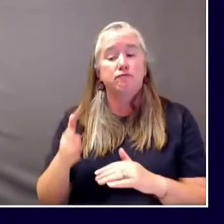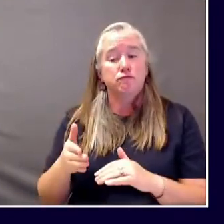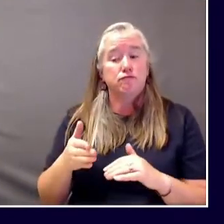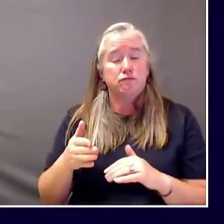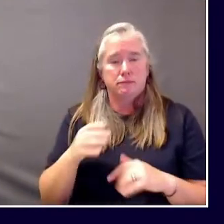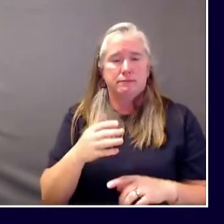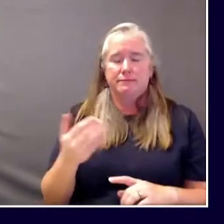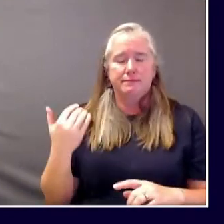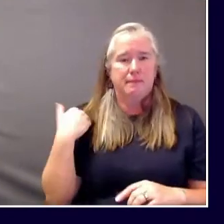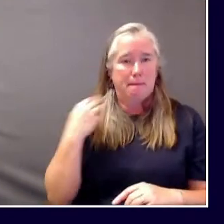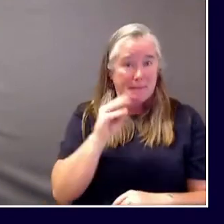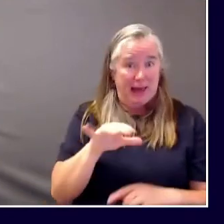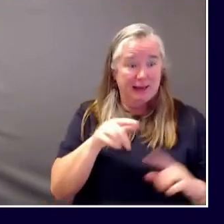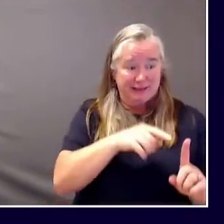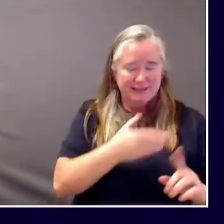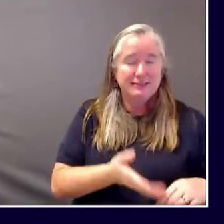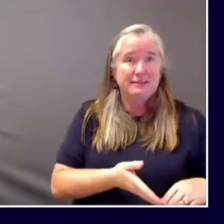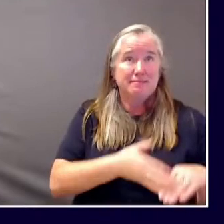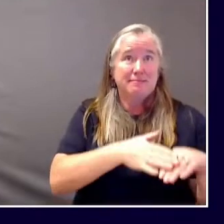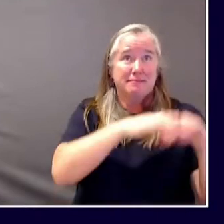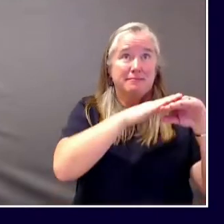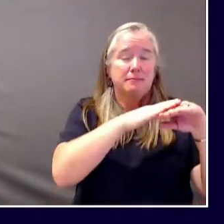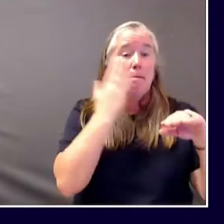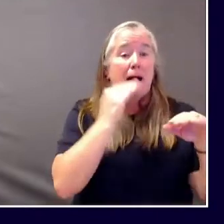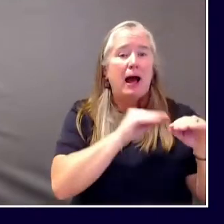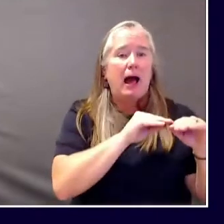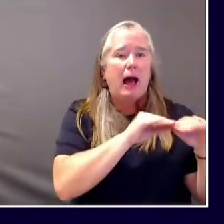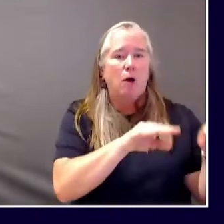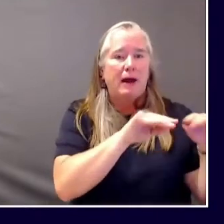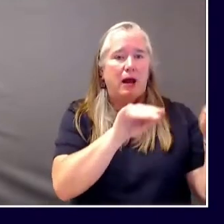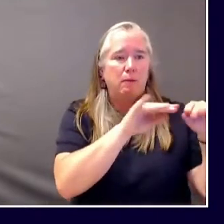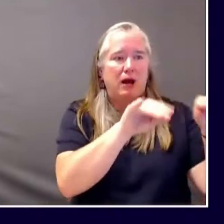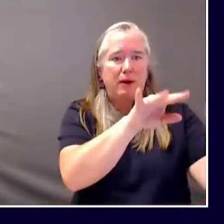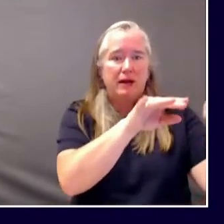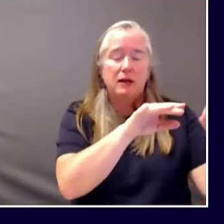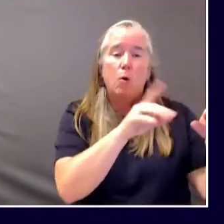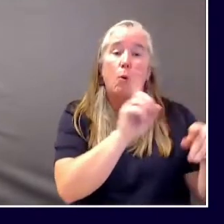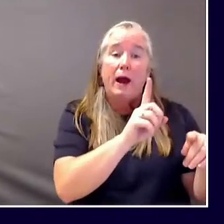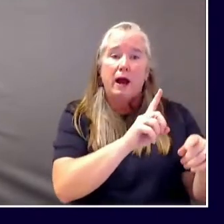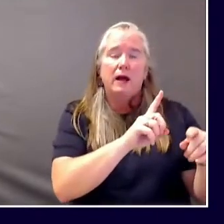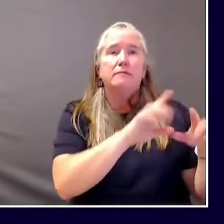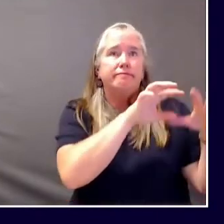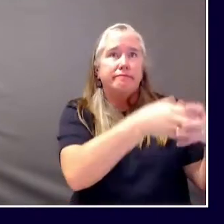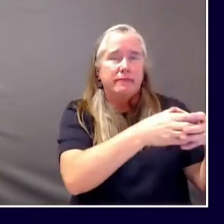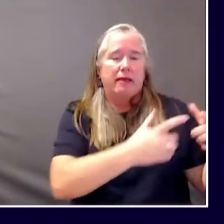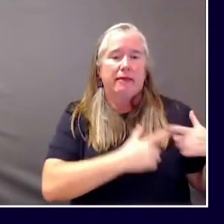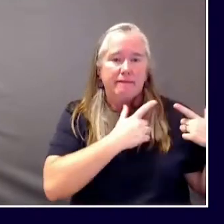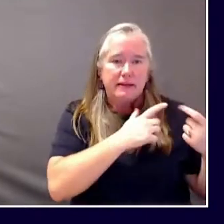driven by focal outbreaks in